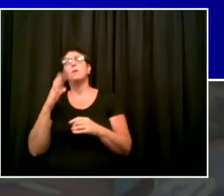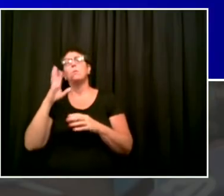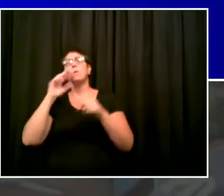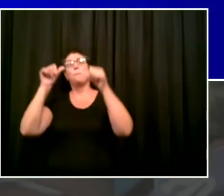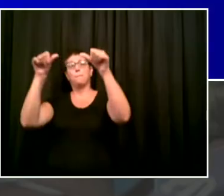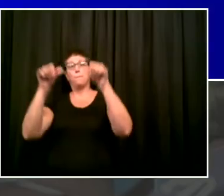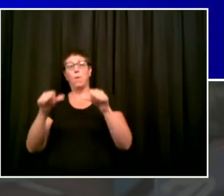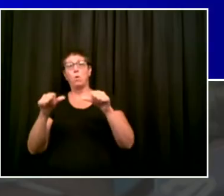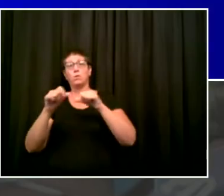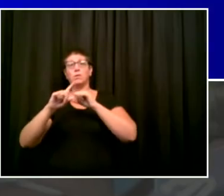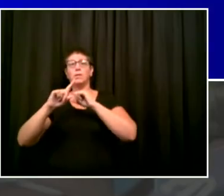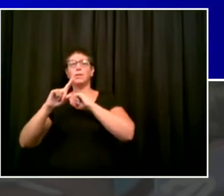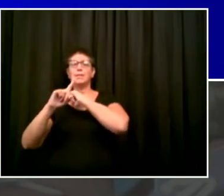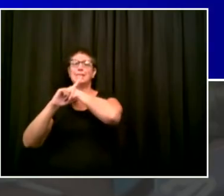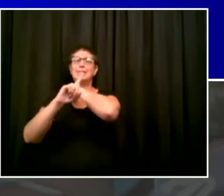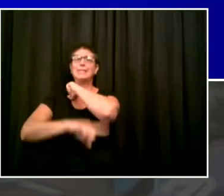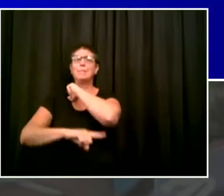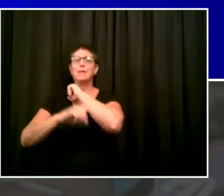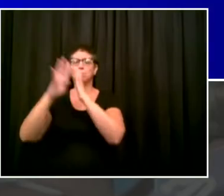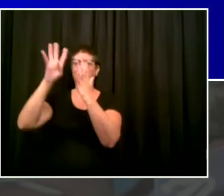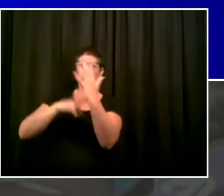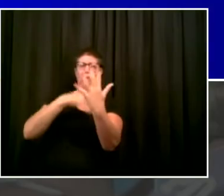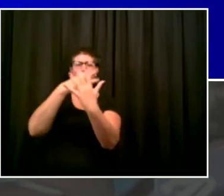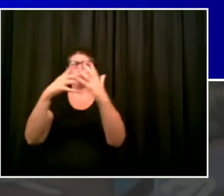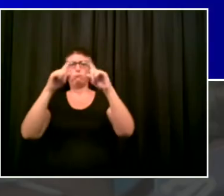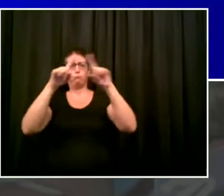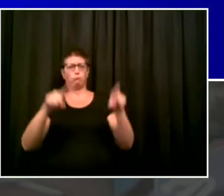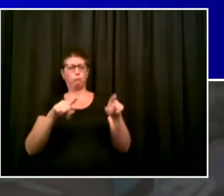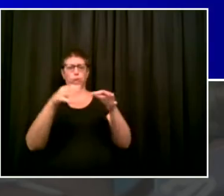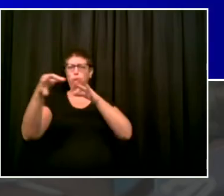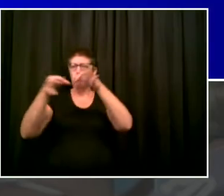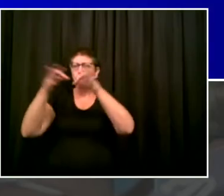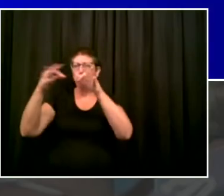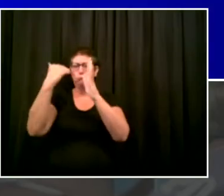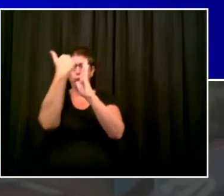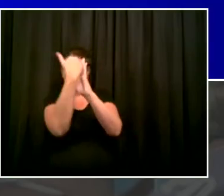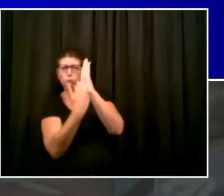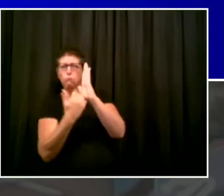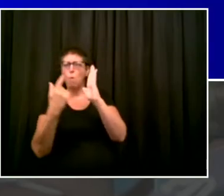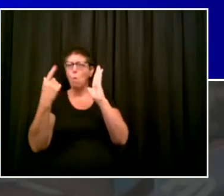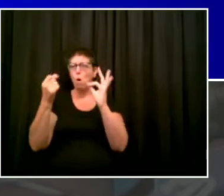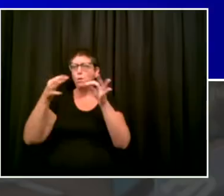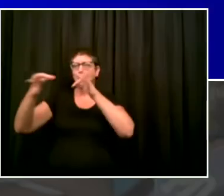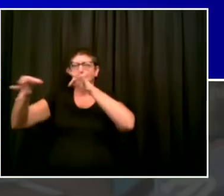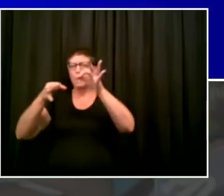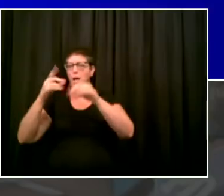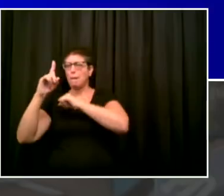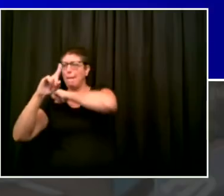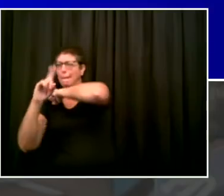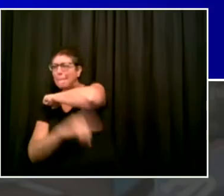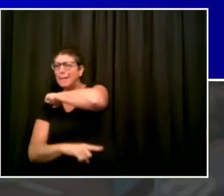THIS IS A BIG STEP FORWARD FOR TRANSPARENCY ACCOUNTABILITY USER-FRIENDLY